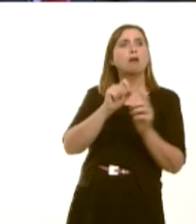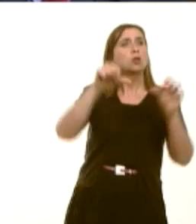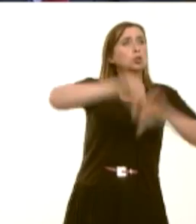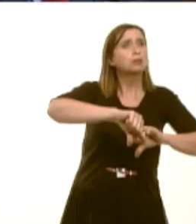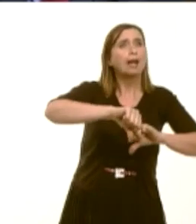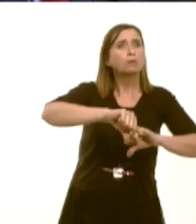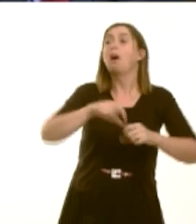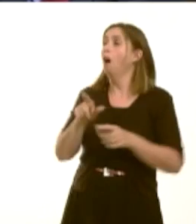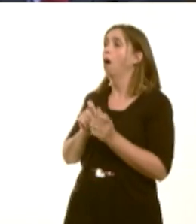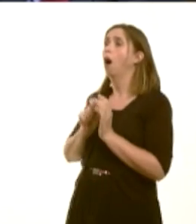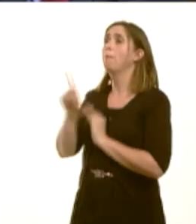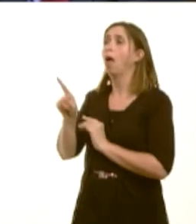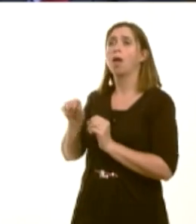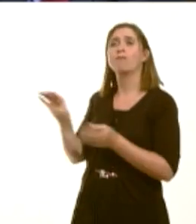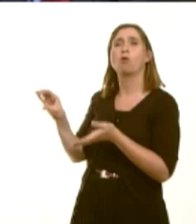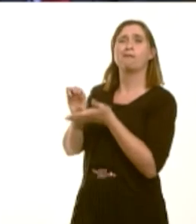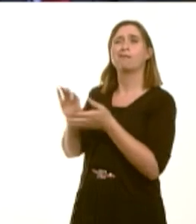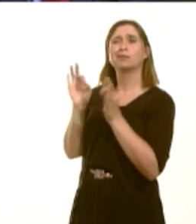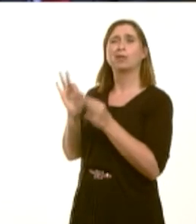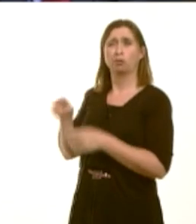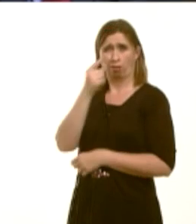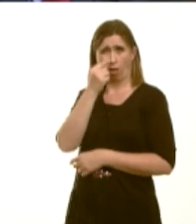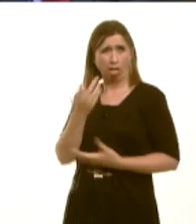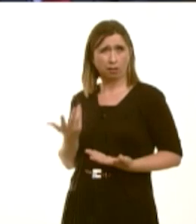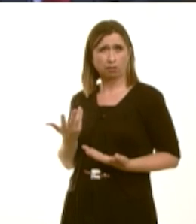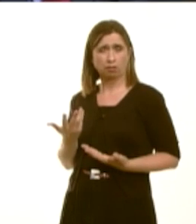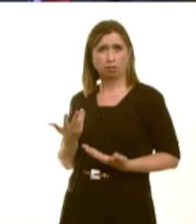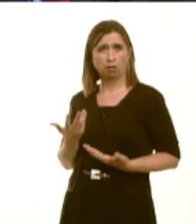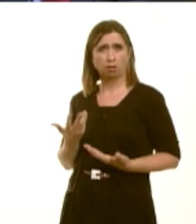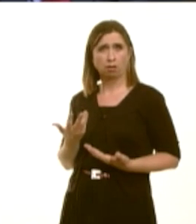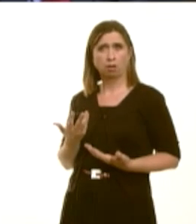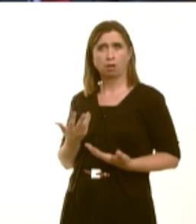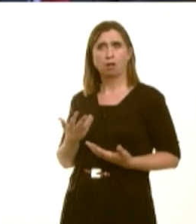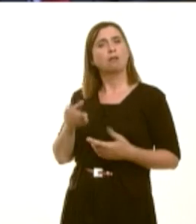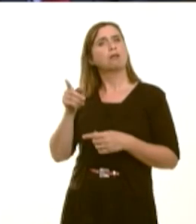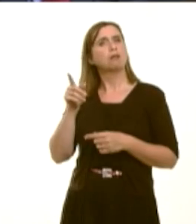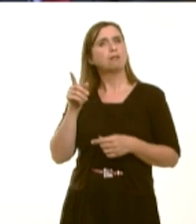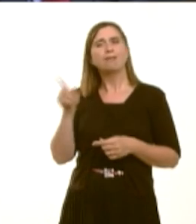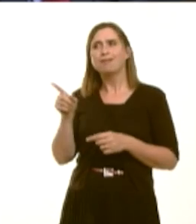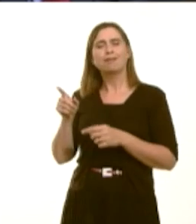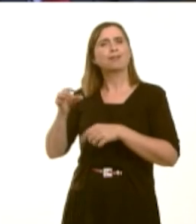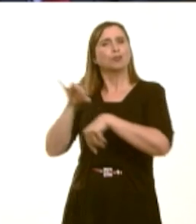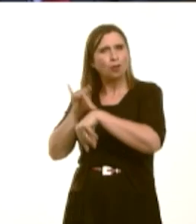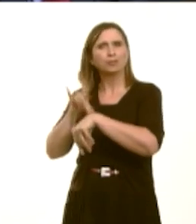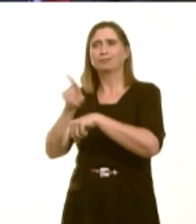it is clinicians who take the decision. The people who take the decisions are not bureaucrats and they are not politicians; they are clinicians themselves.